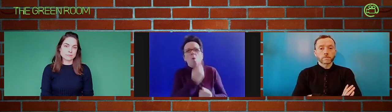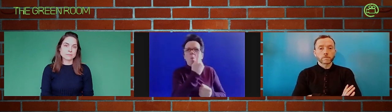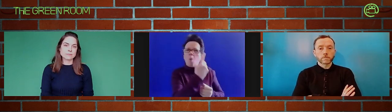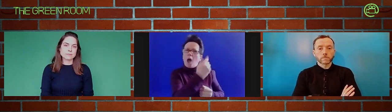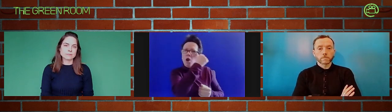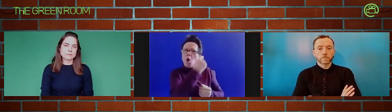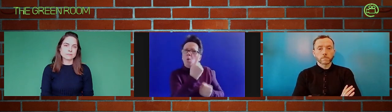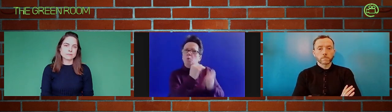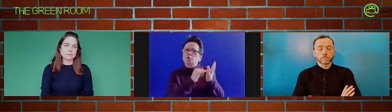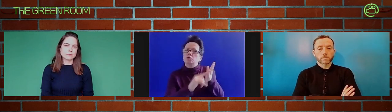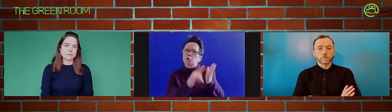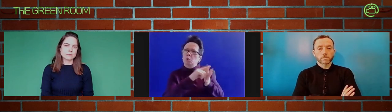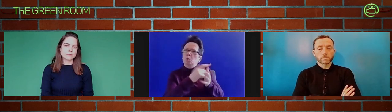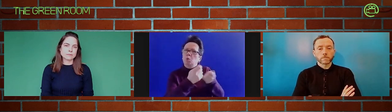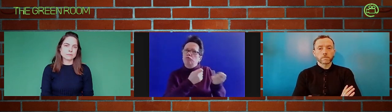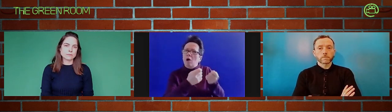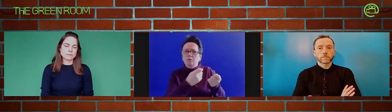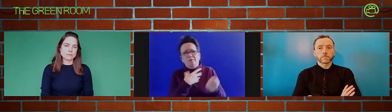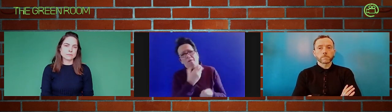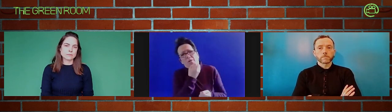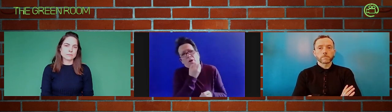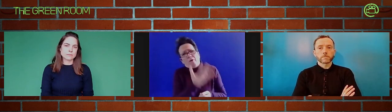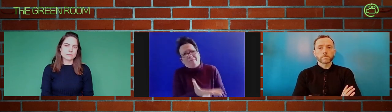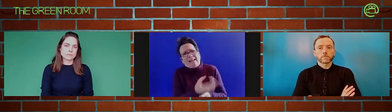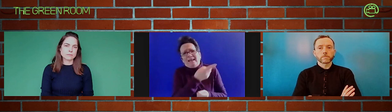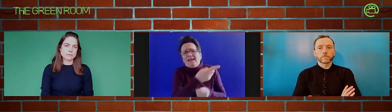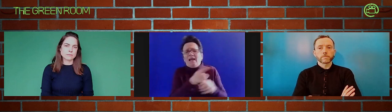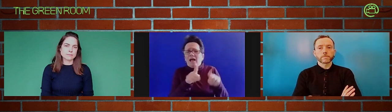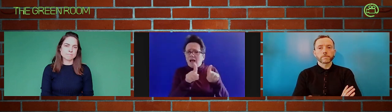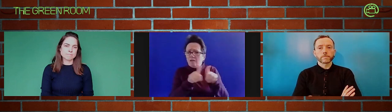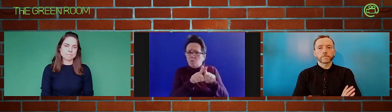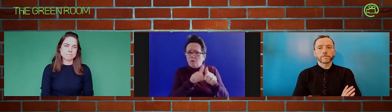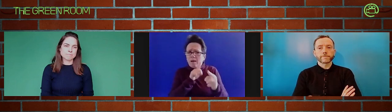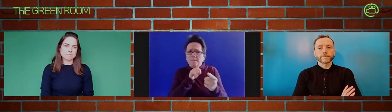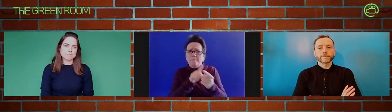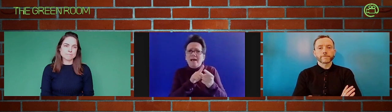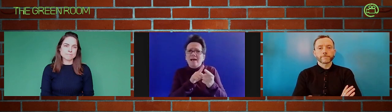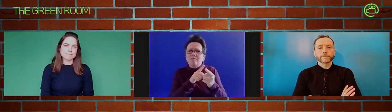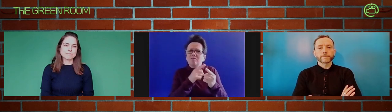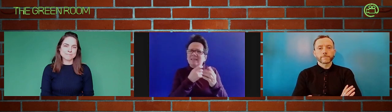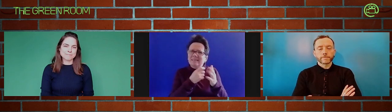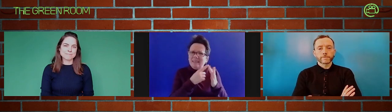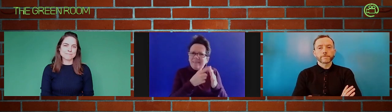it and she was just so lovely, and then I met, you know, Brian Duffy, Sophie Stone,